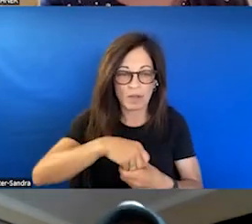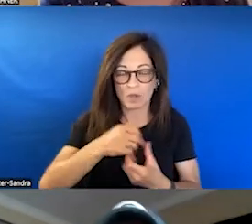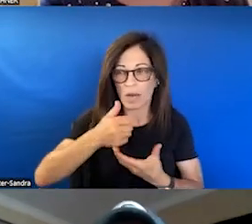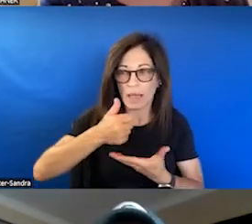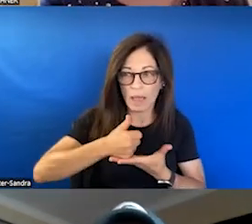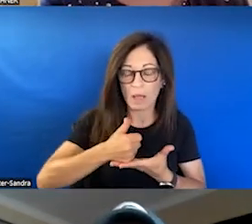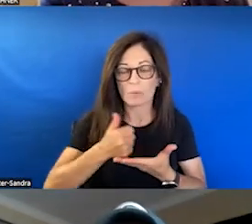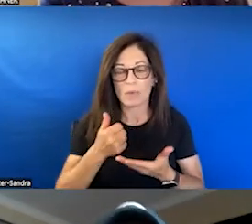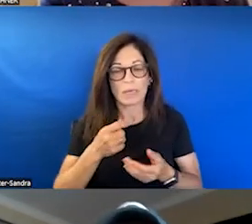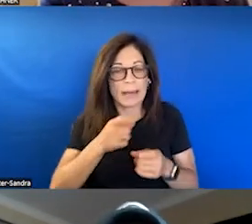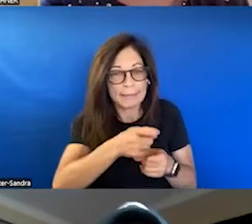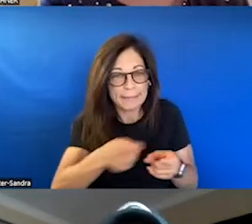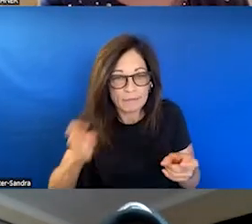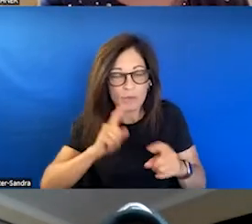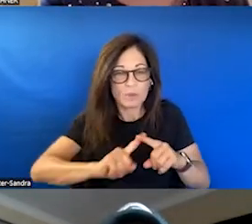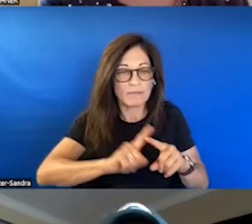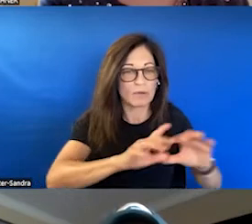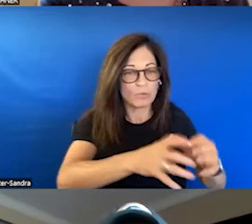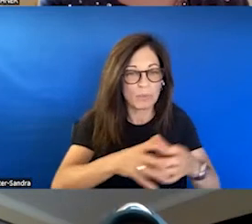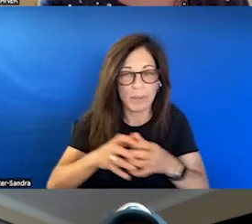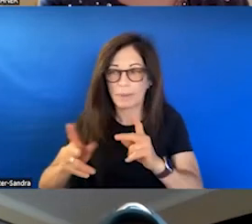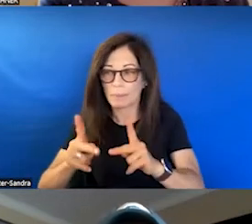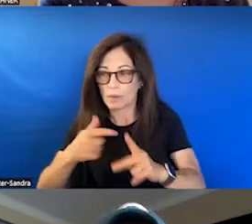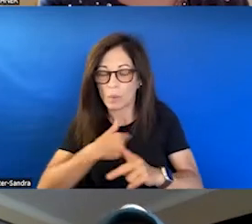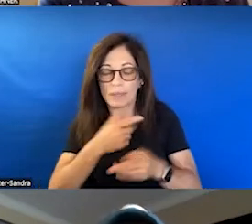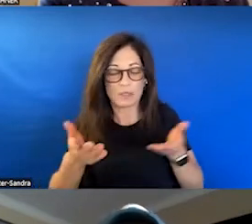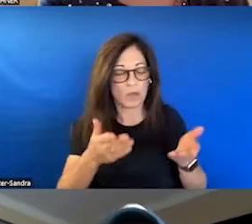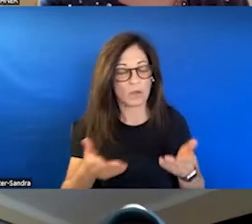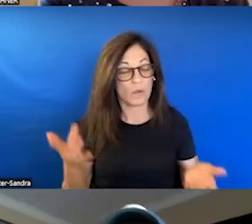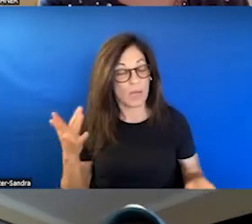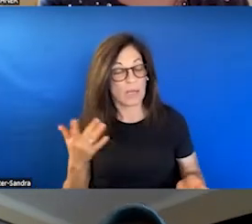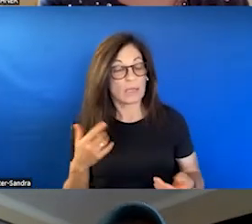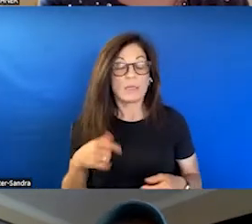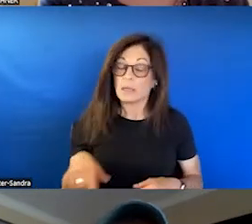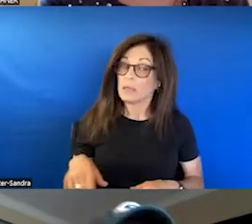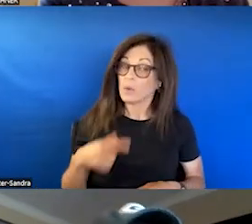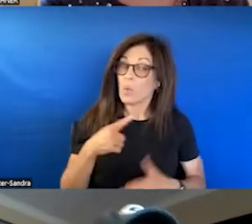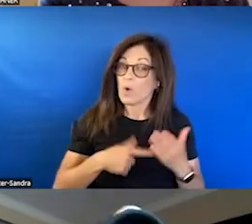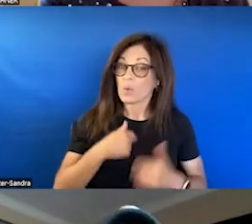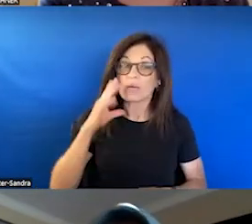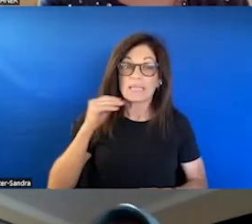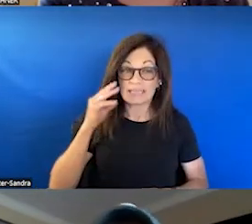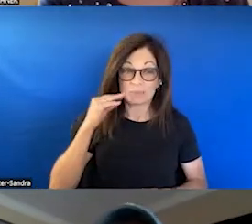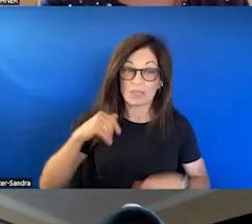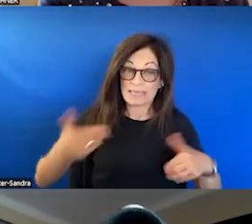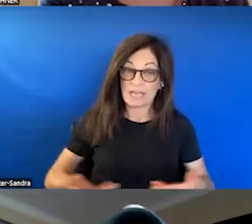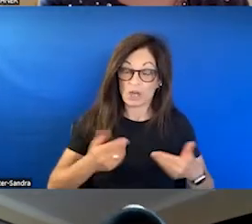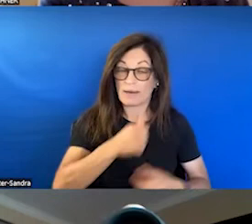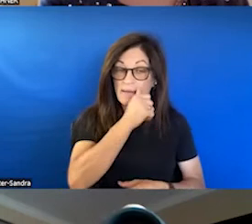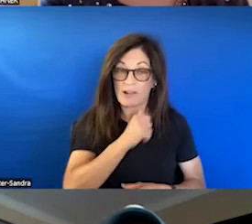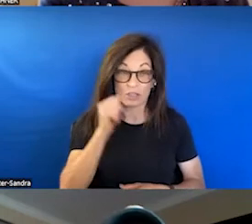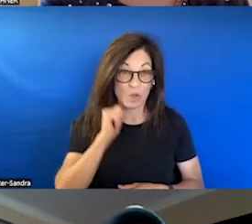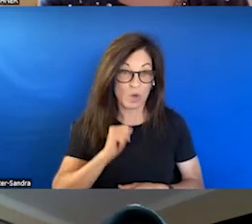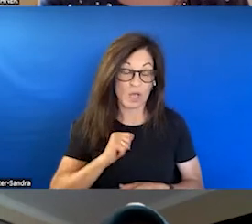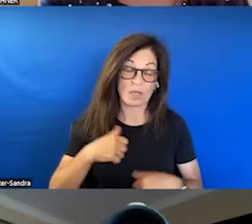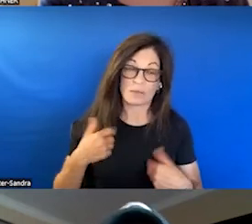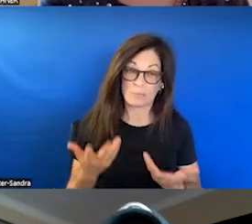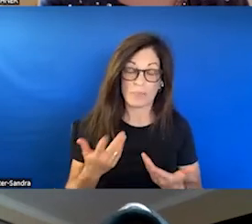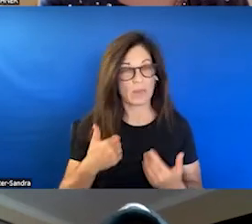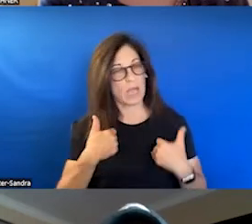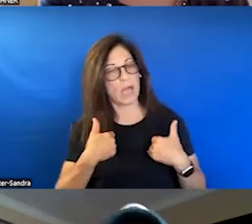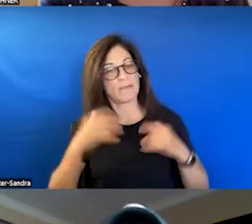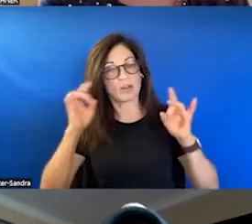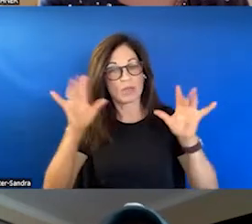ACROSS THE DIFFERENT POPULATIONS BEING SERVED. IN NORTH CAROLINA TO HAVE A CRISIS SYSTEM. SERVING